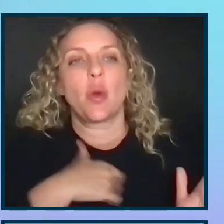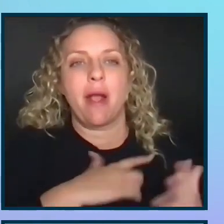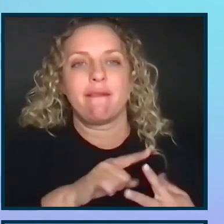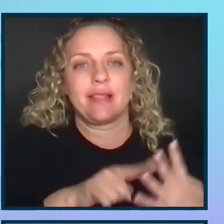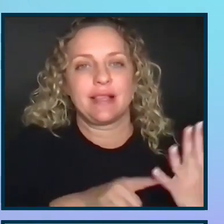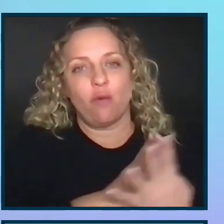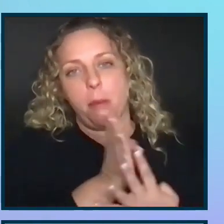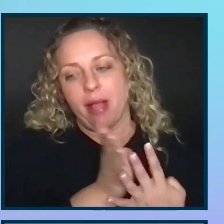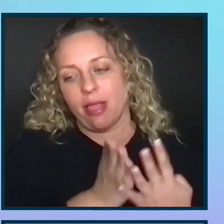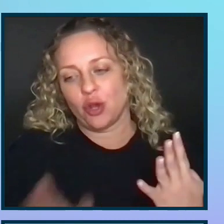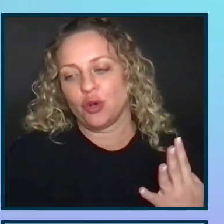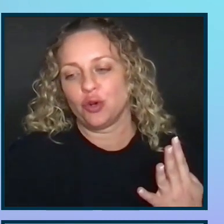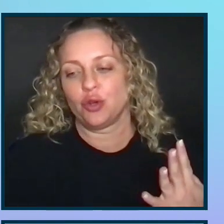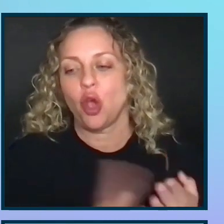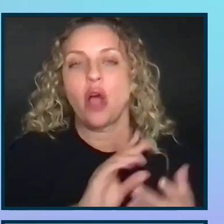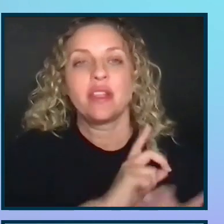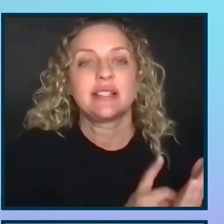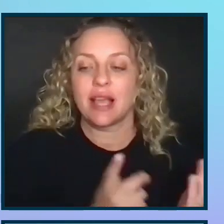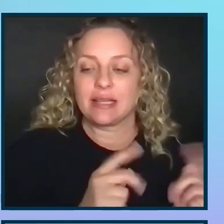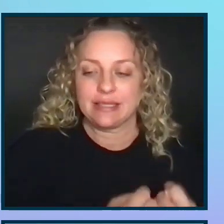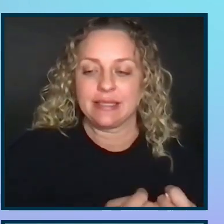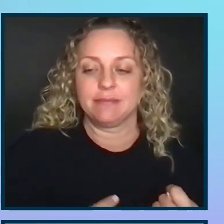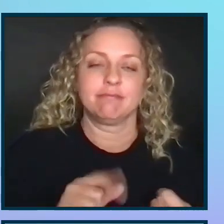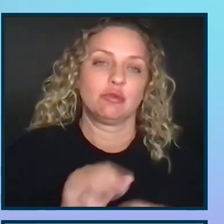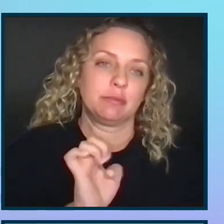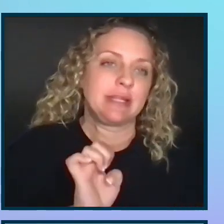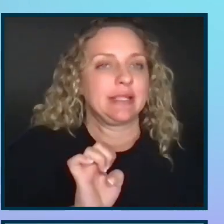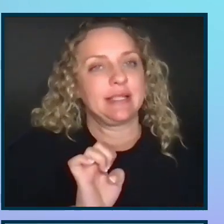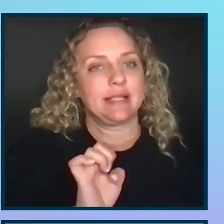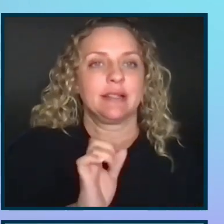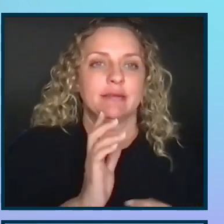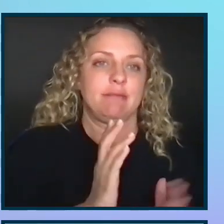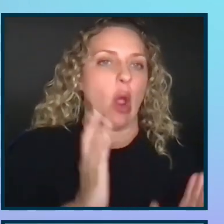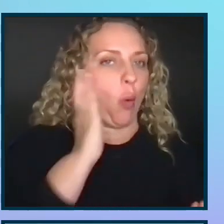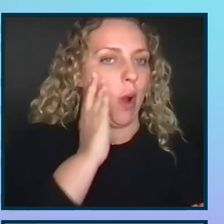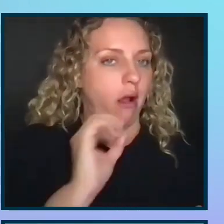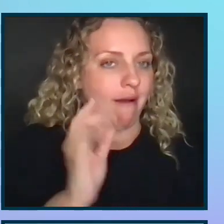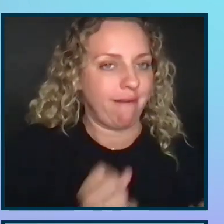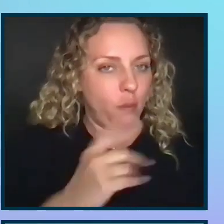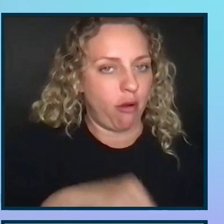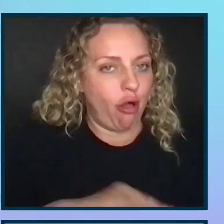that everyone on the design team and the company should be generally aware of that before we start drawing anything,